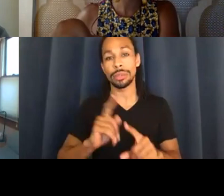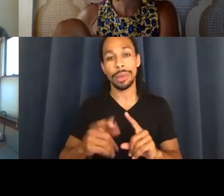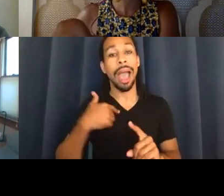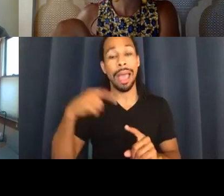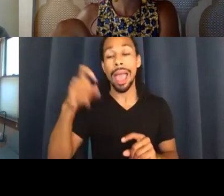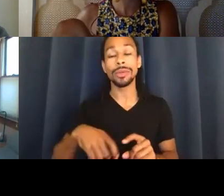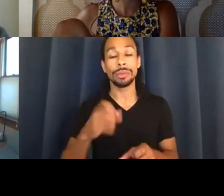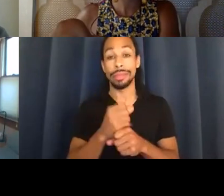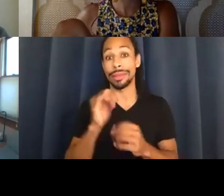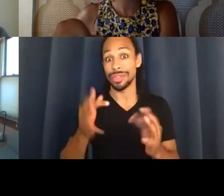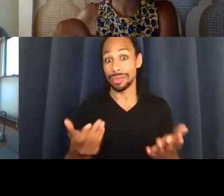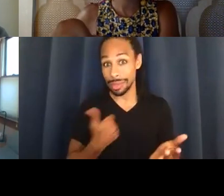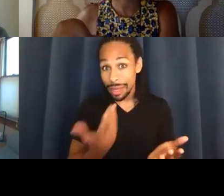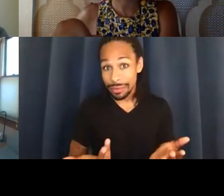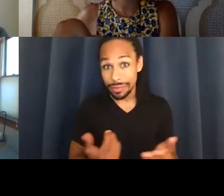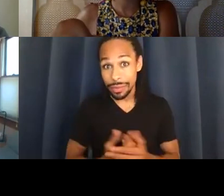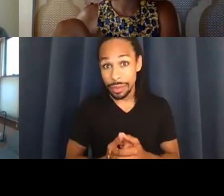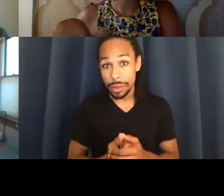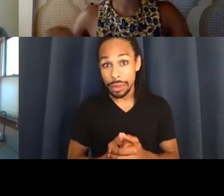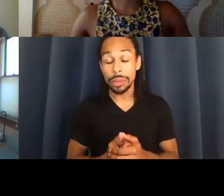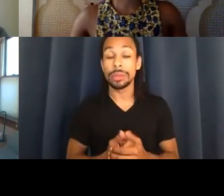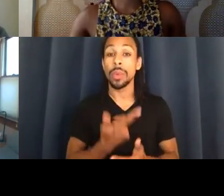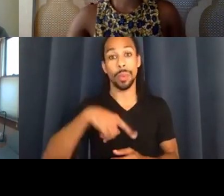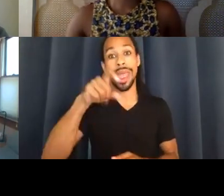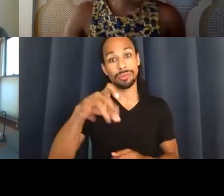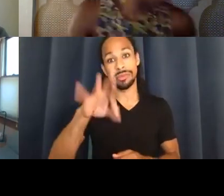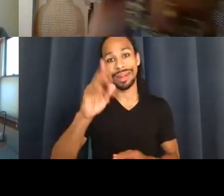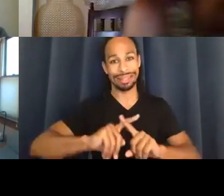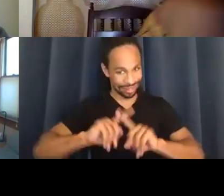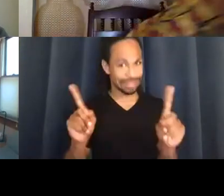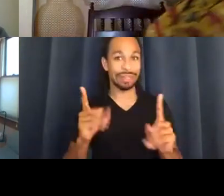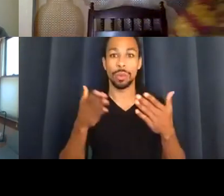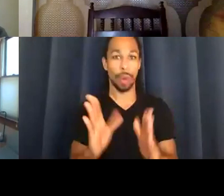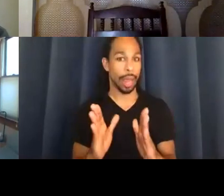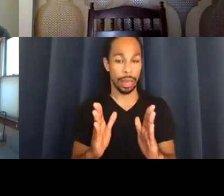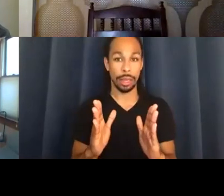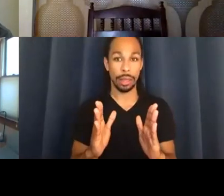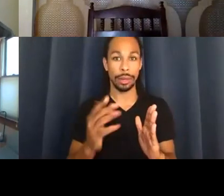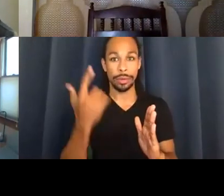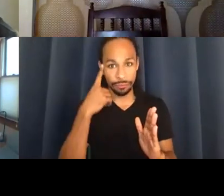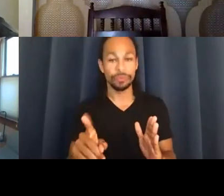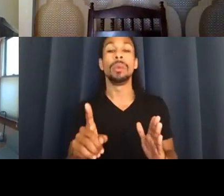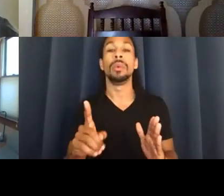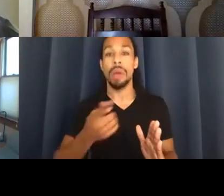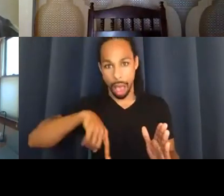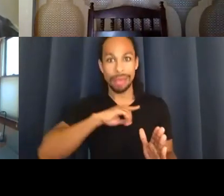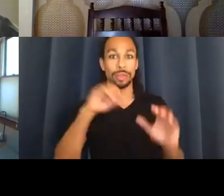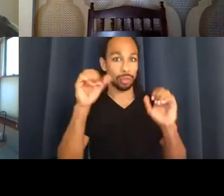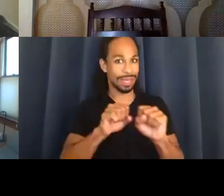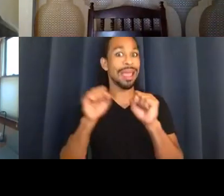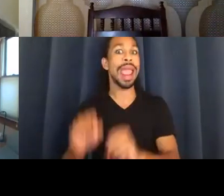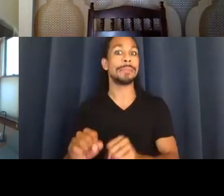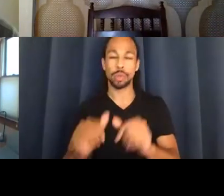We have to find another way for us to be able to sustain our work.